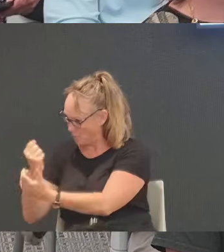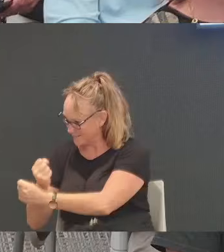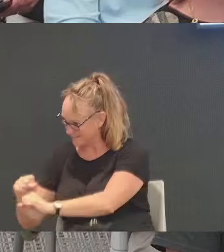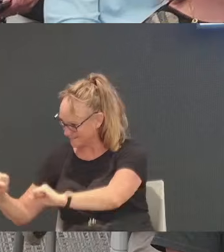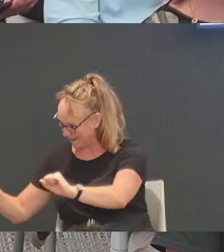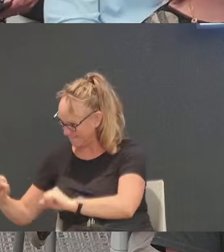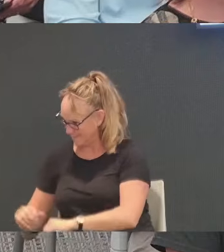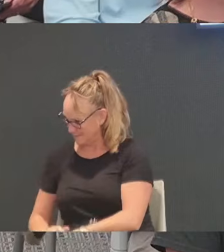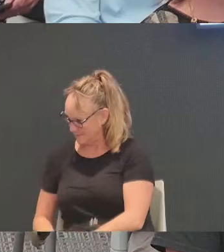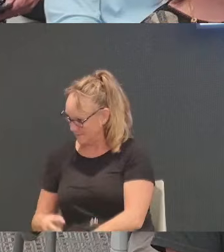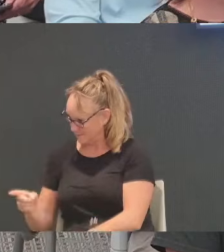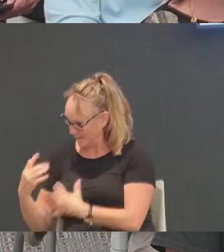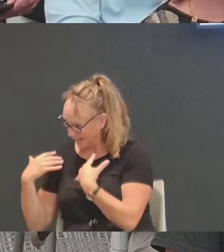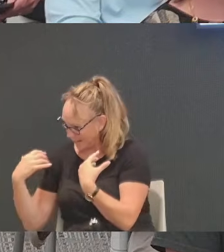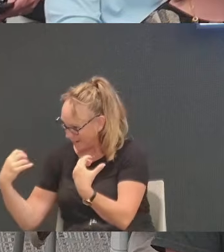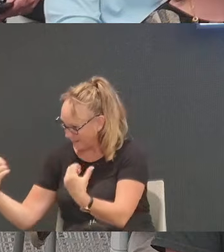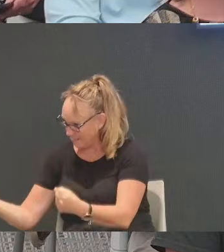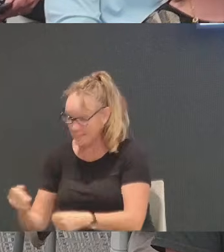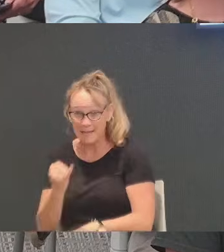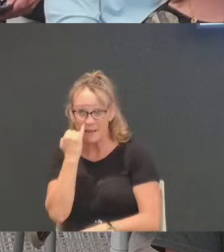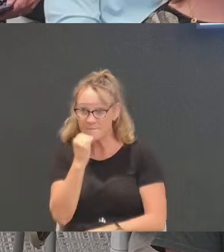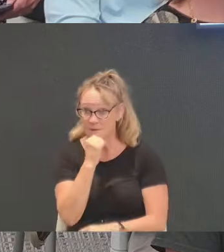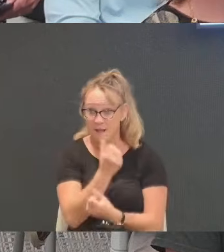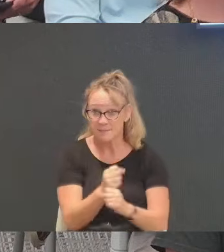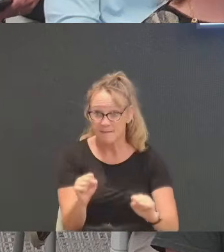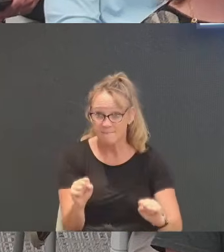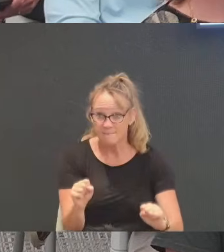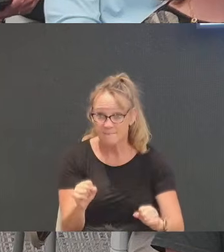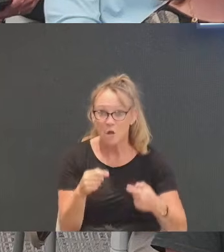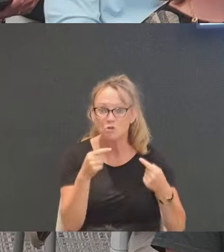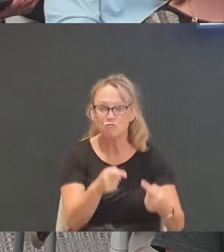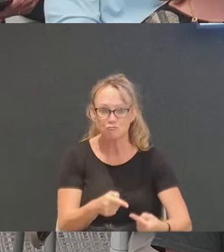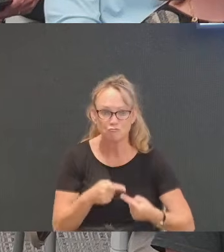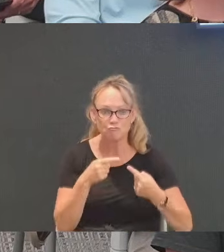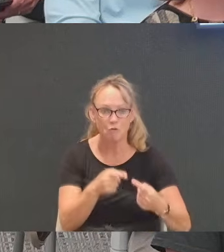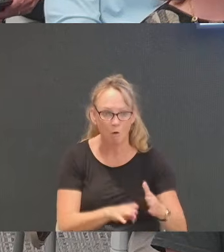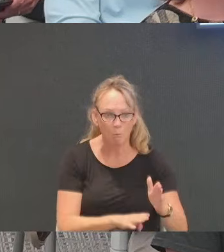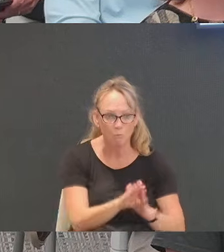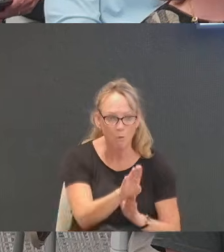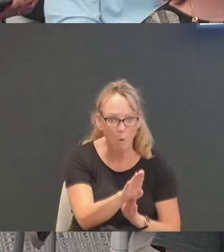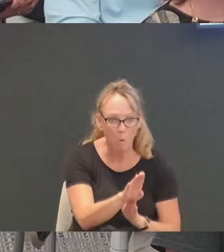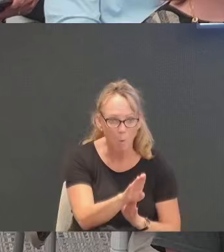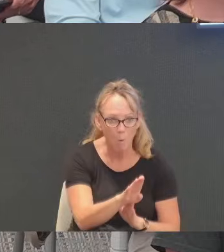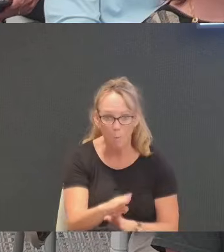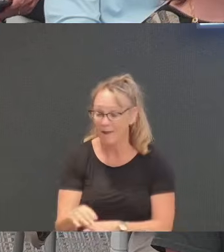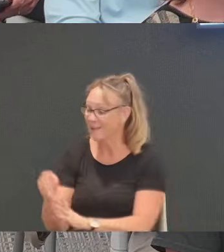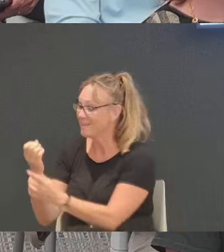don't feel safe, their struggles grow. When they do feel safe, they can finally recover.